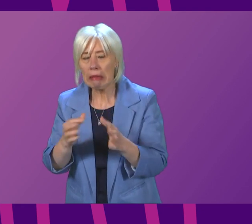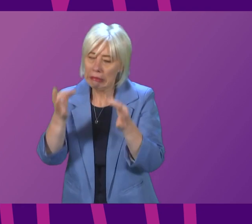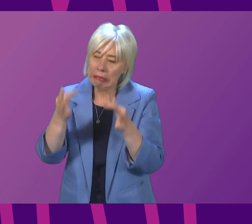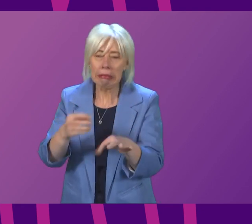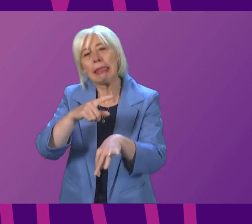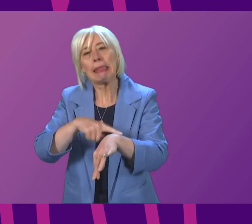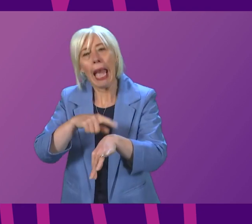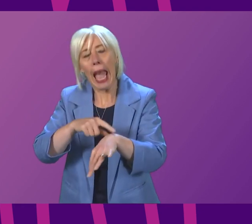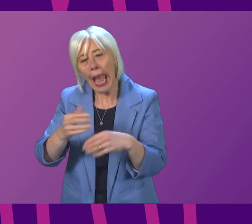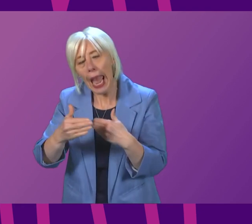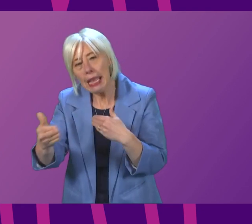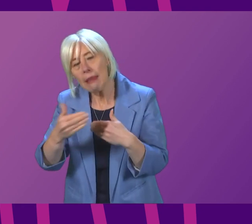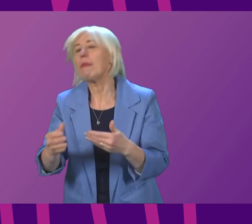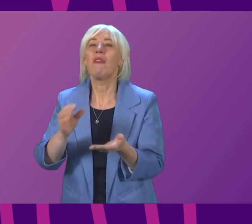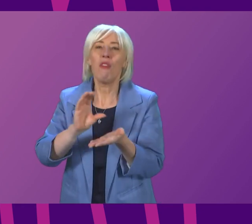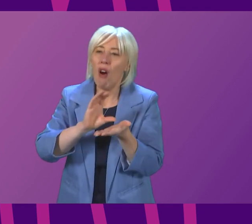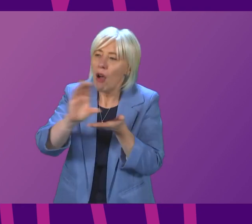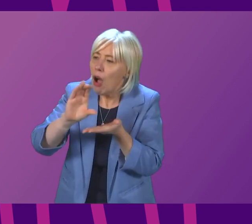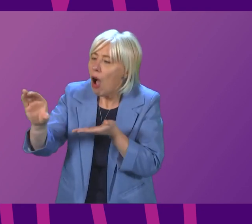for when the money will be paid.